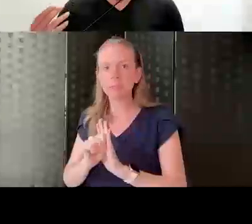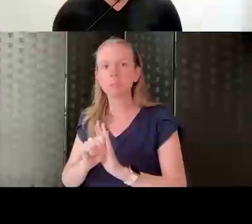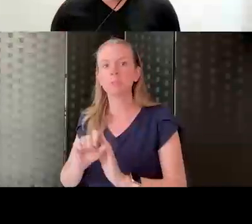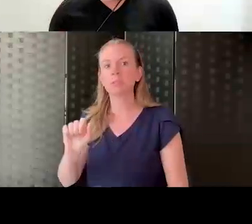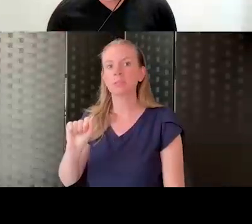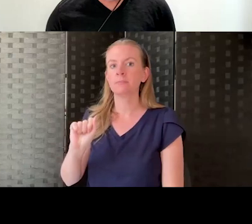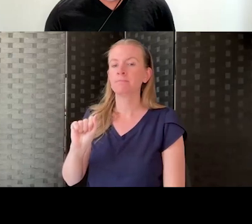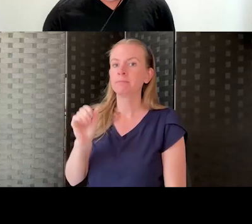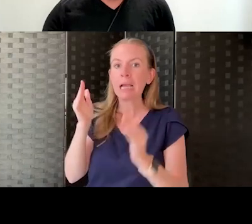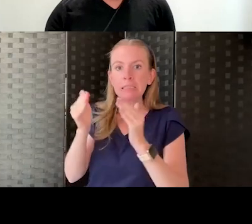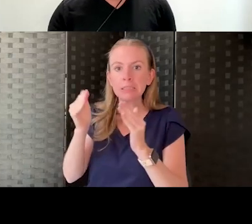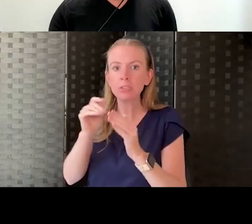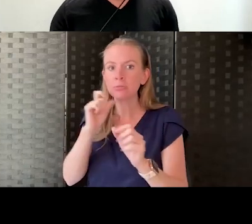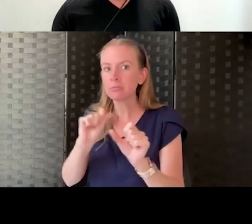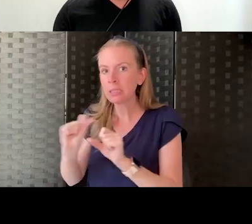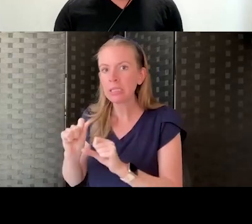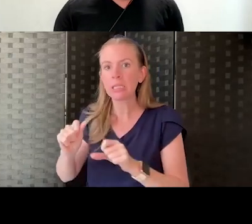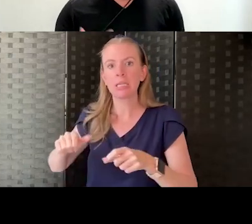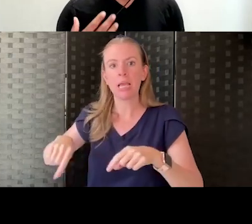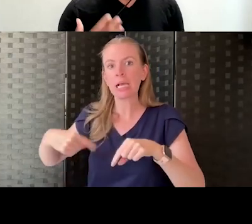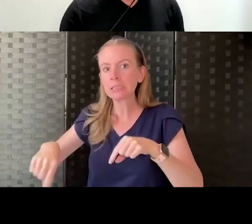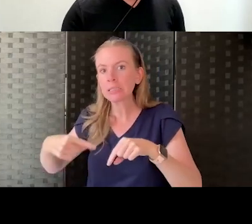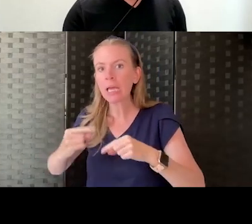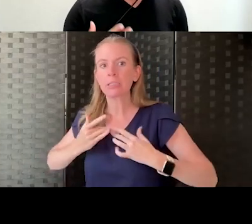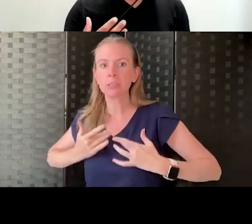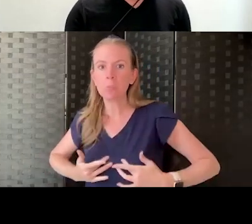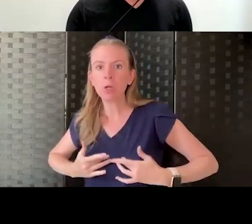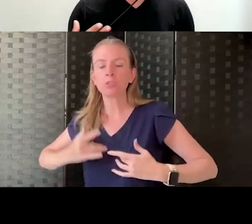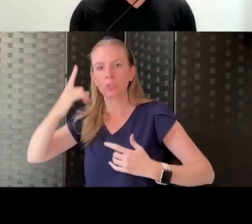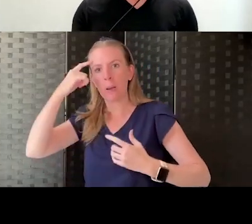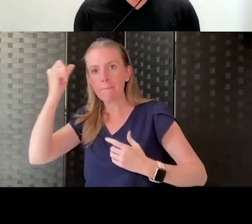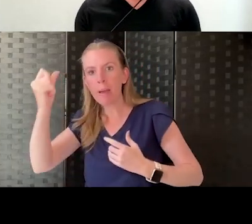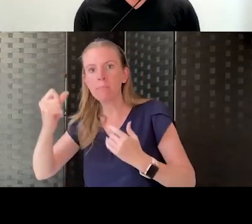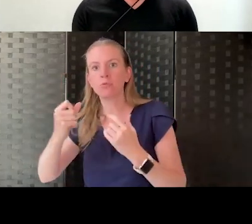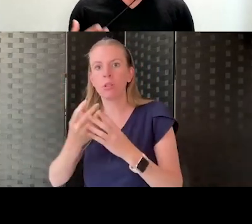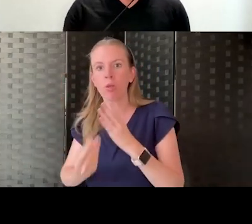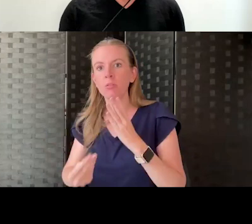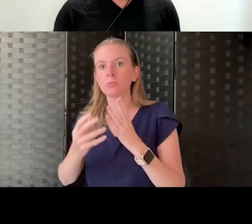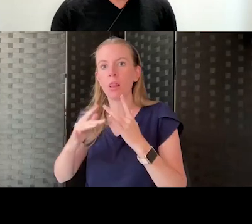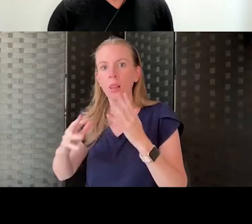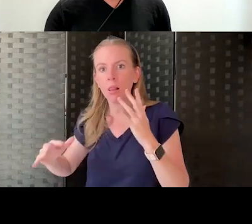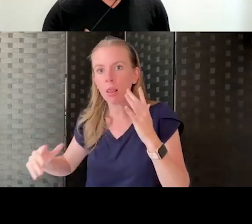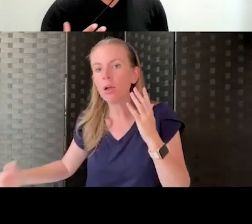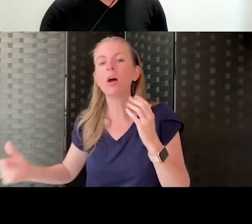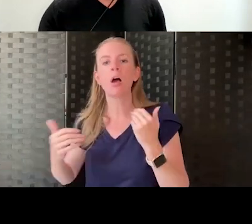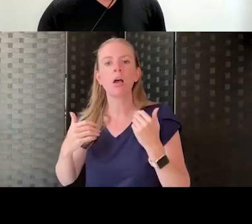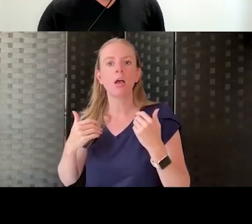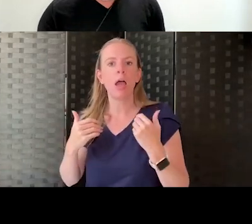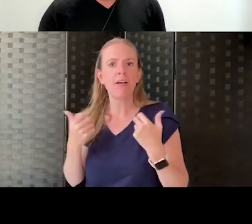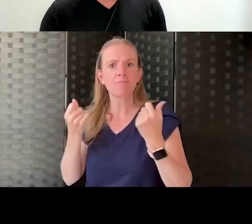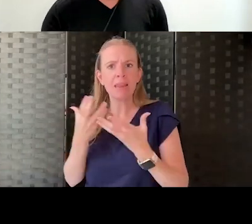memory loss. the list goes on, all of these affect how someone will interact with your product at